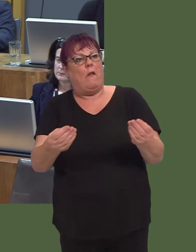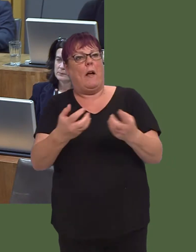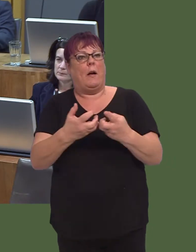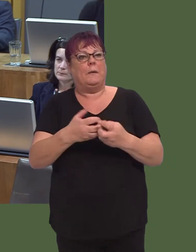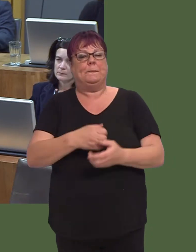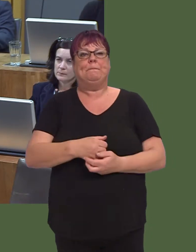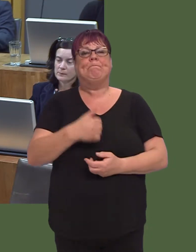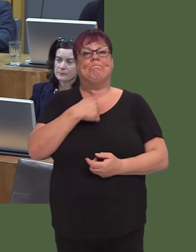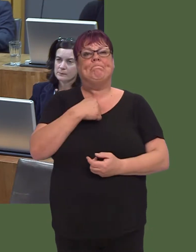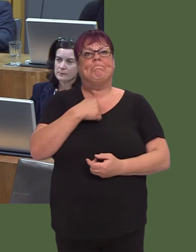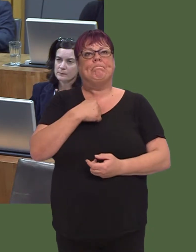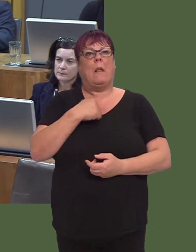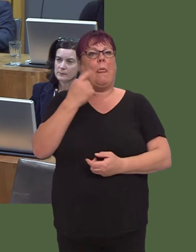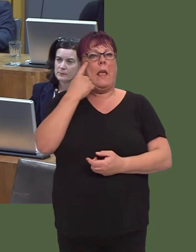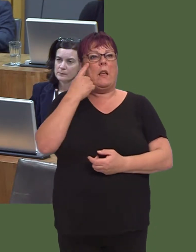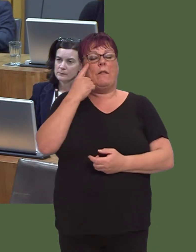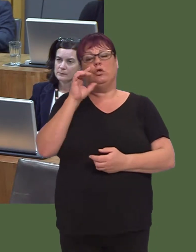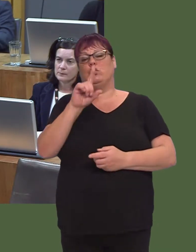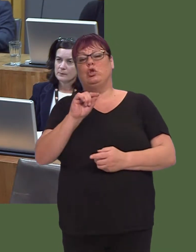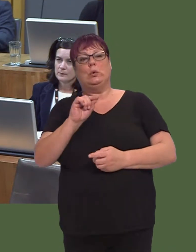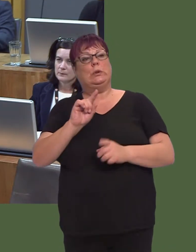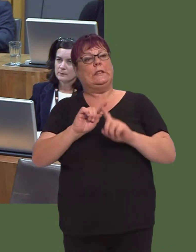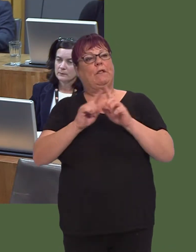From my perspective, the decision that I will be asked to take is, 'Should it be the black